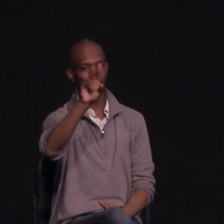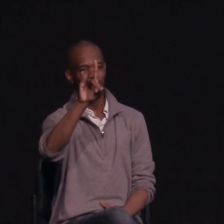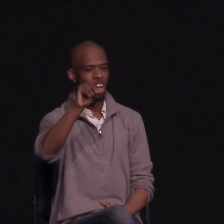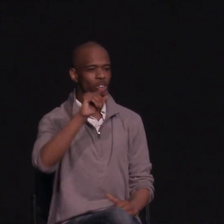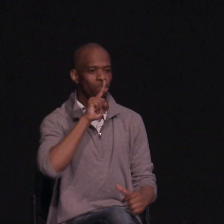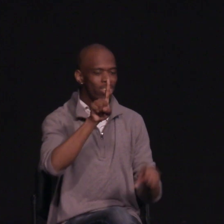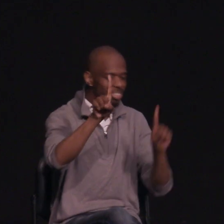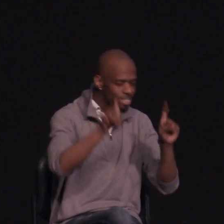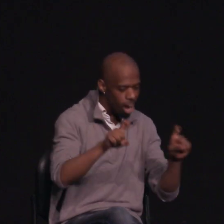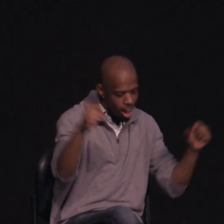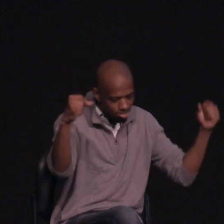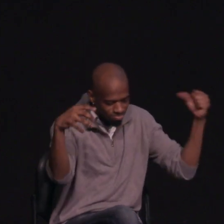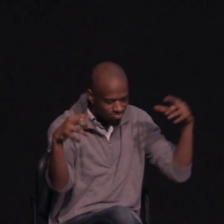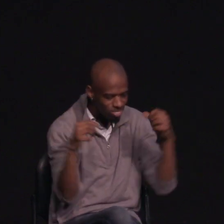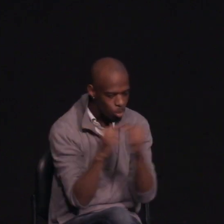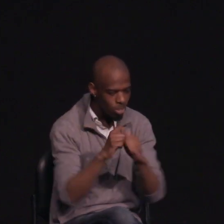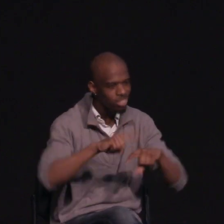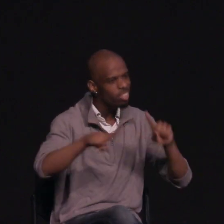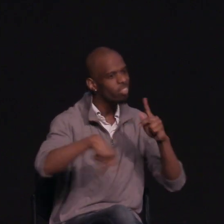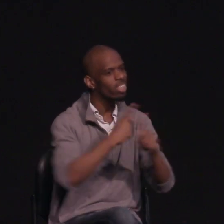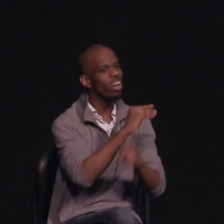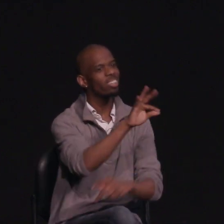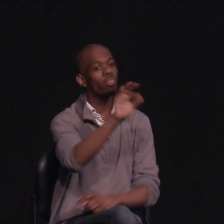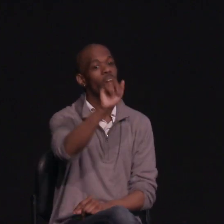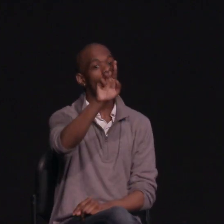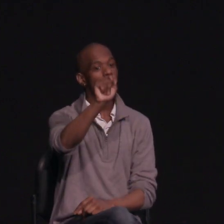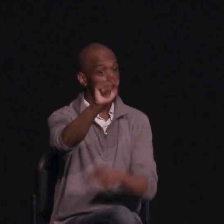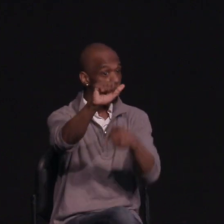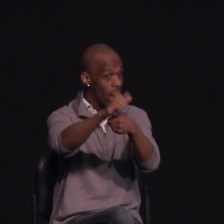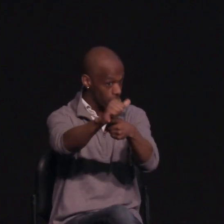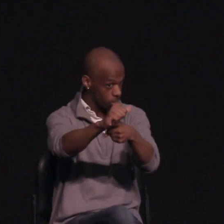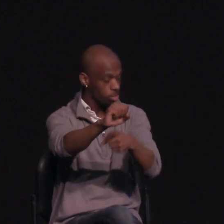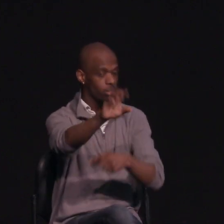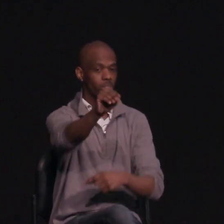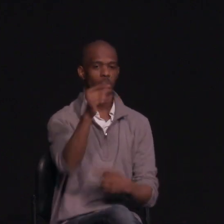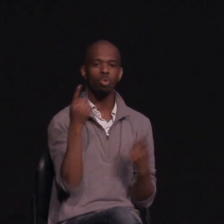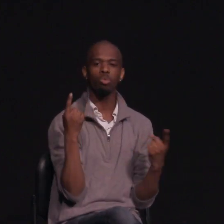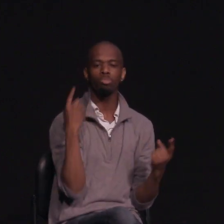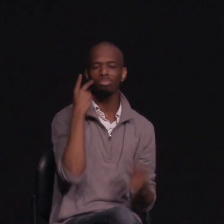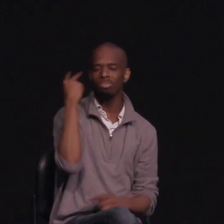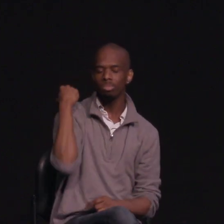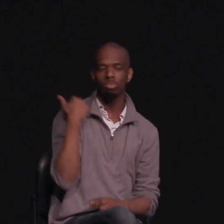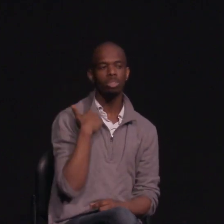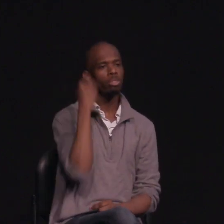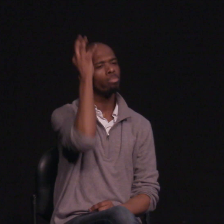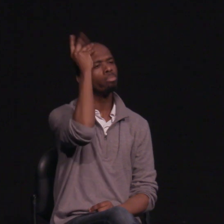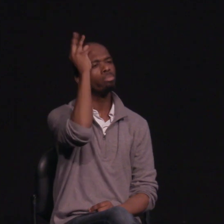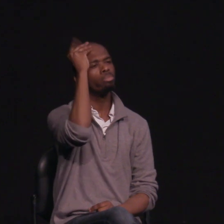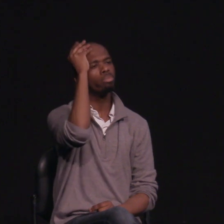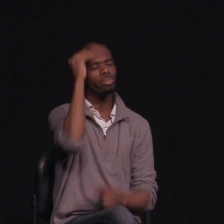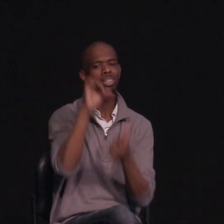So I'll go quickly but when I was thinking about this precipitous decline of Black farmers,